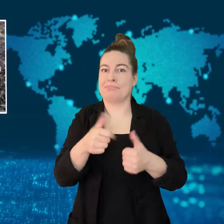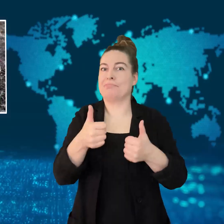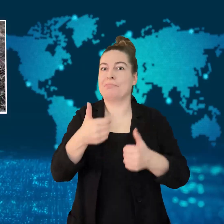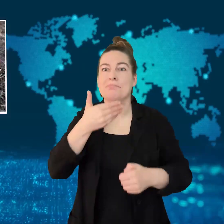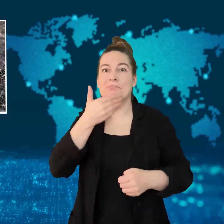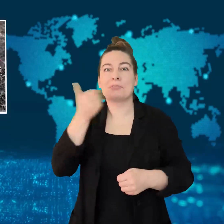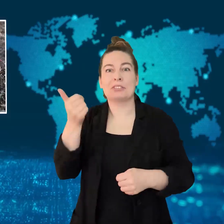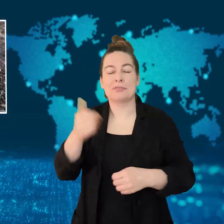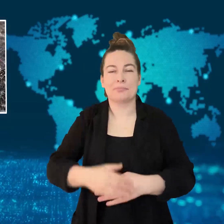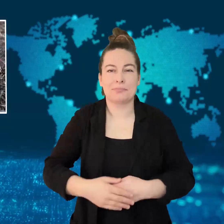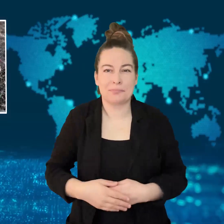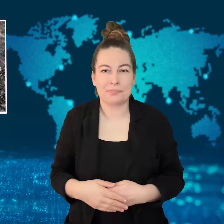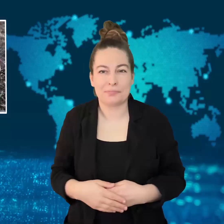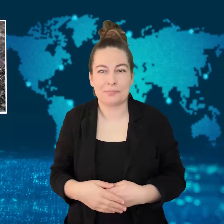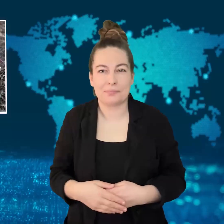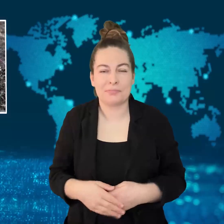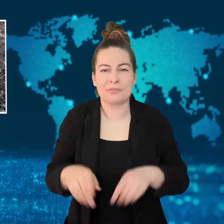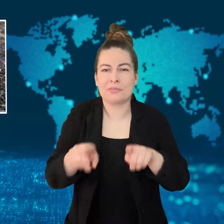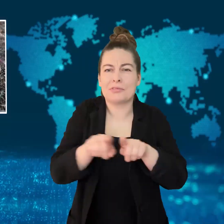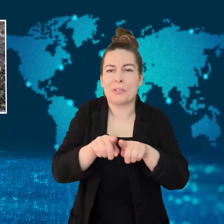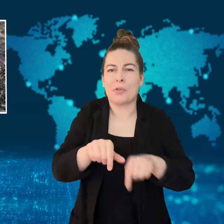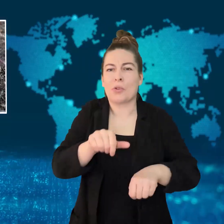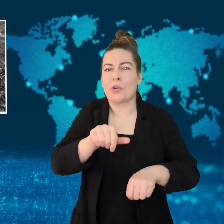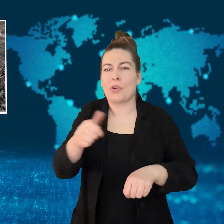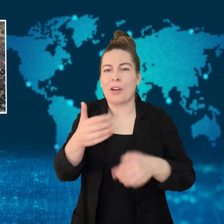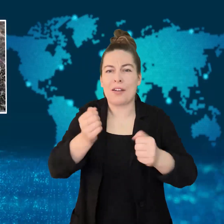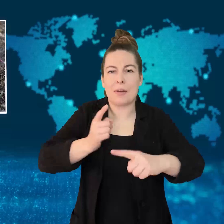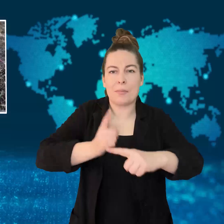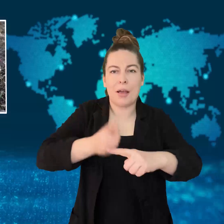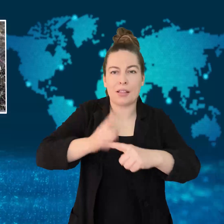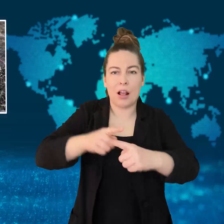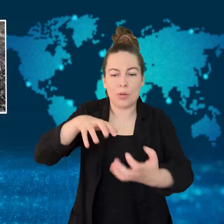There are more than 300 "HeroRATS" working on